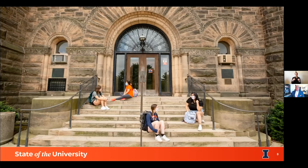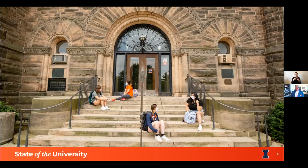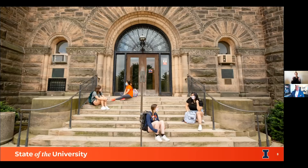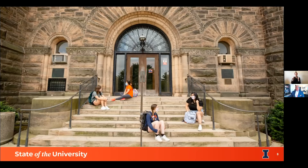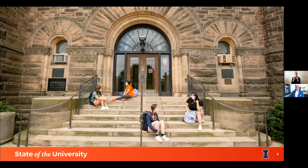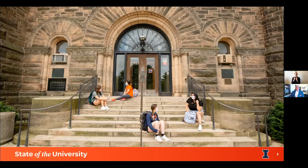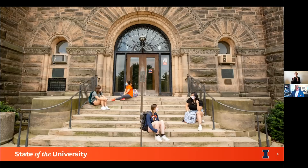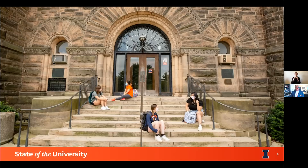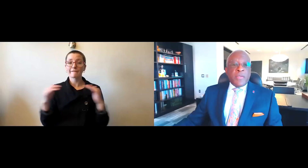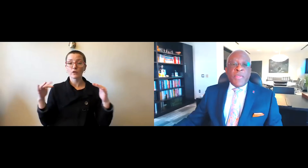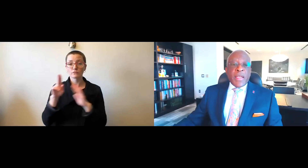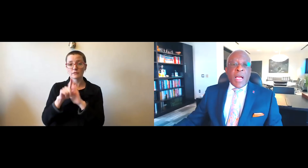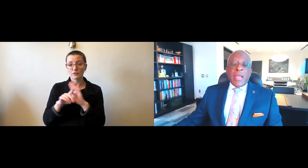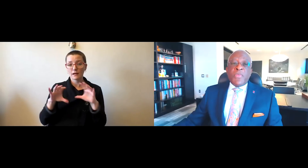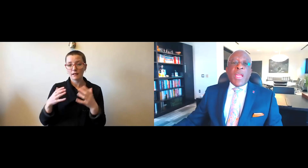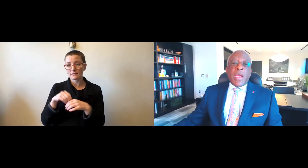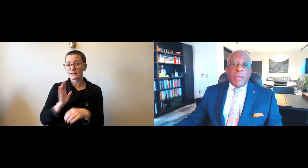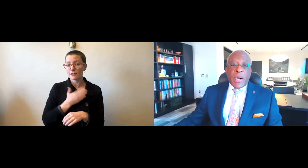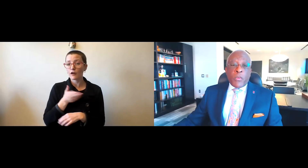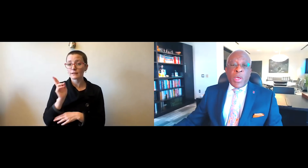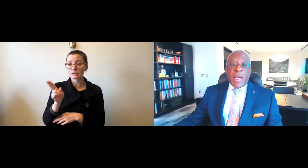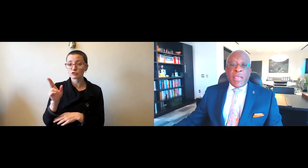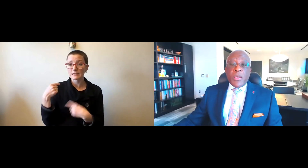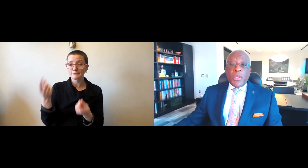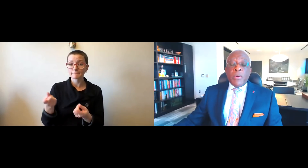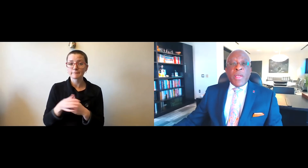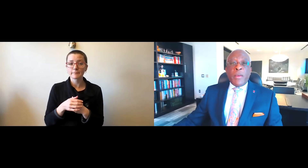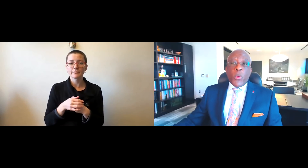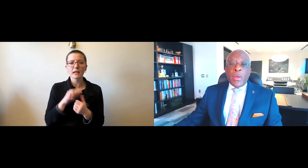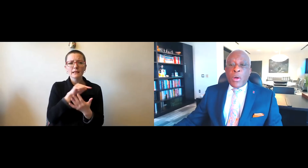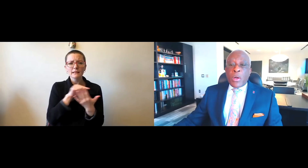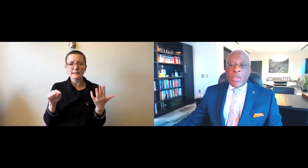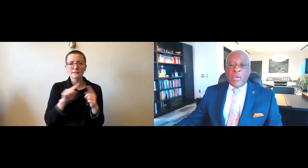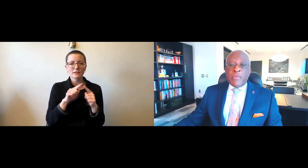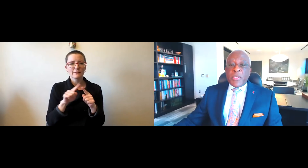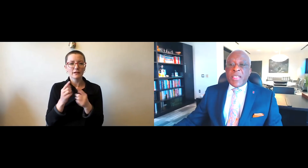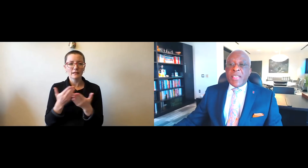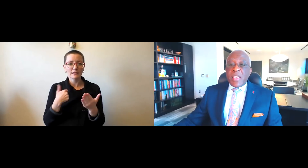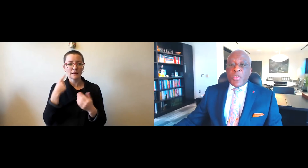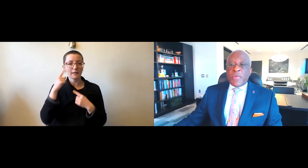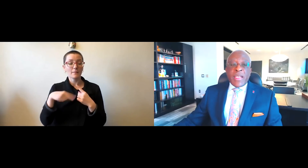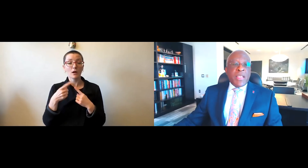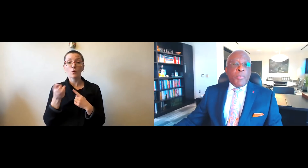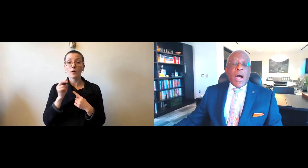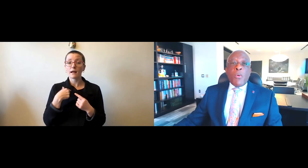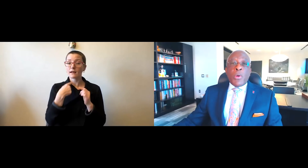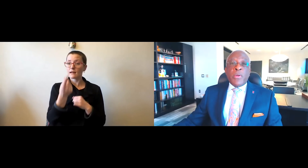So these are the things I am thinking about when I tell you that we are a university demonstrating the power